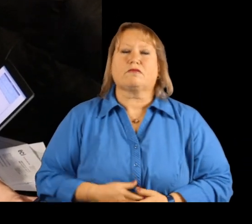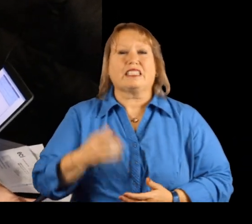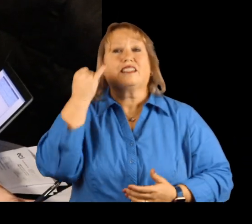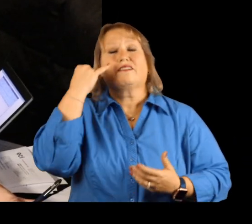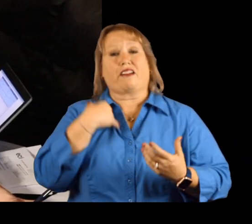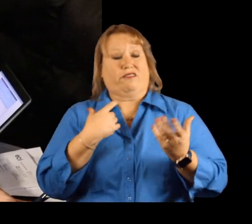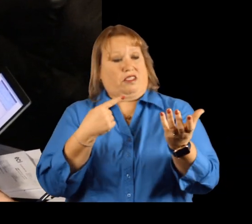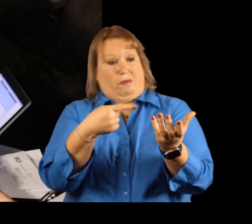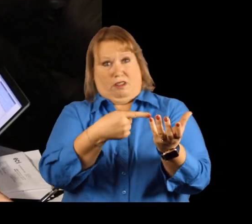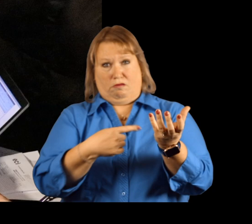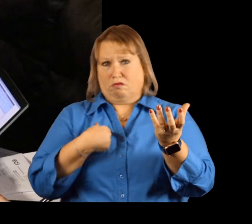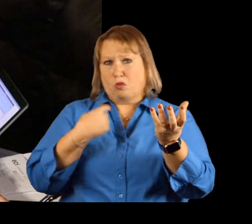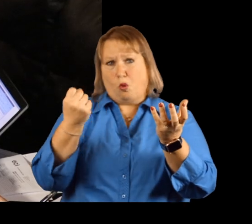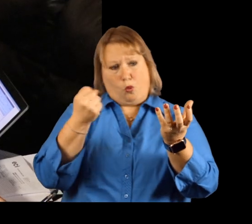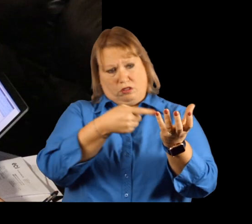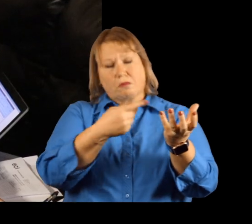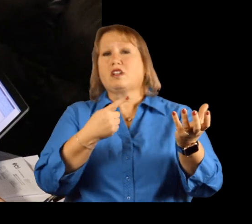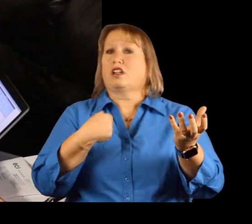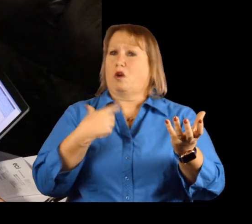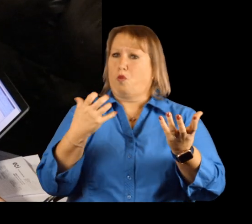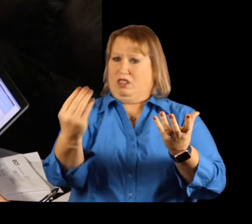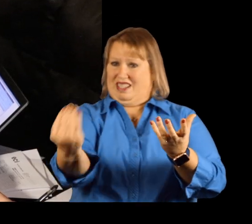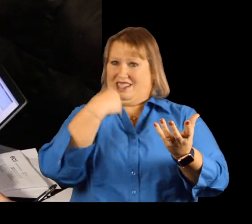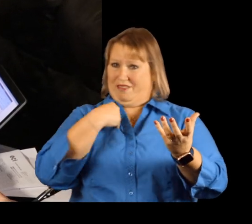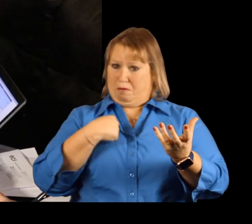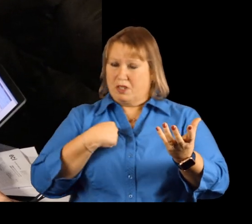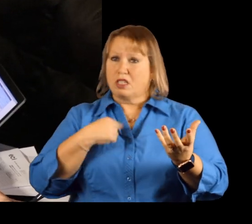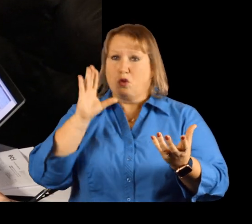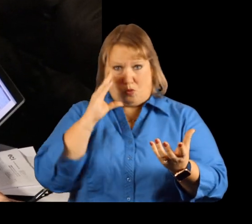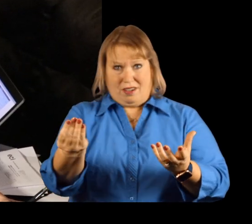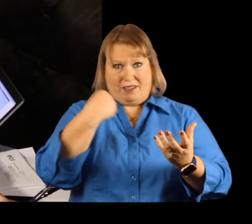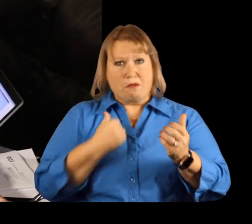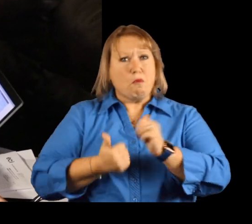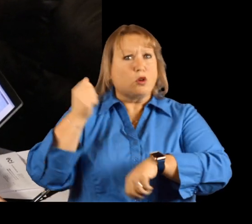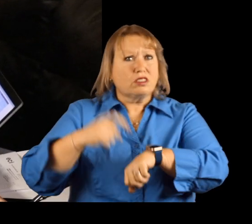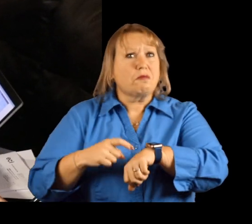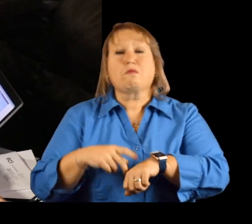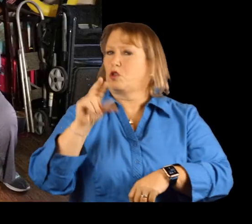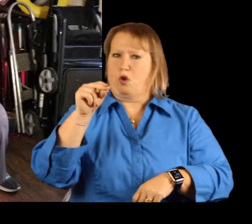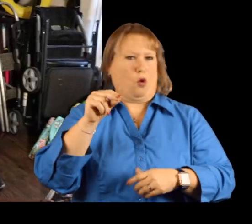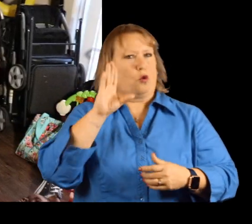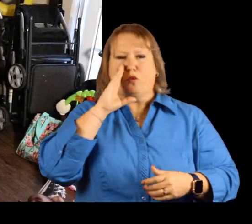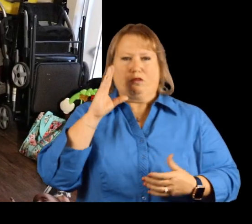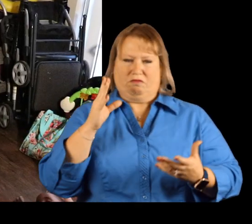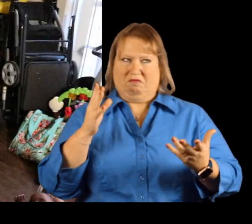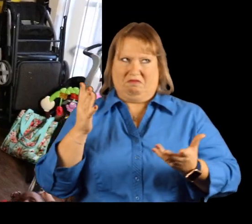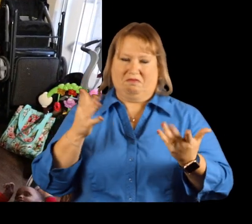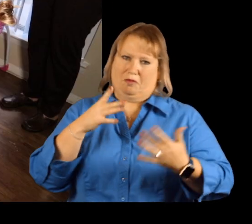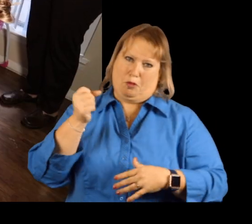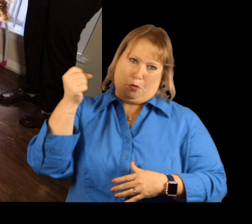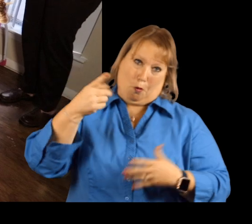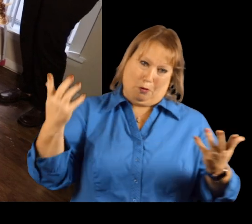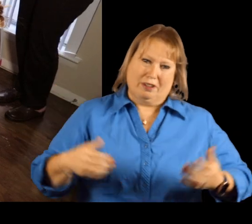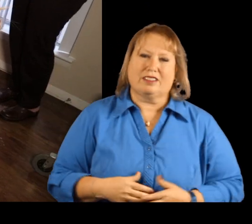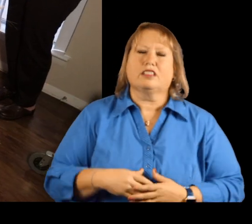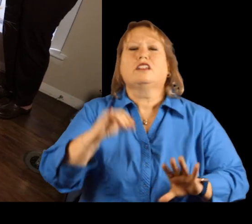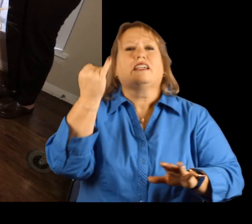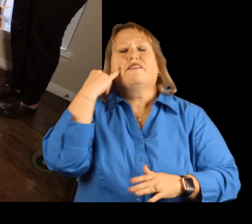He has an object in his hand and you want him to give that to you. Will he give that to you most of the time? No, he will throw it. How about when his name is called?